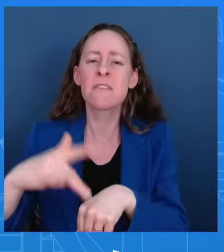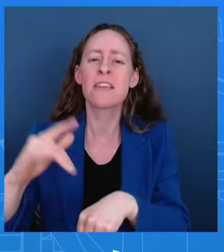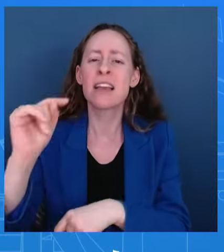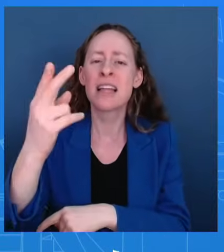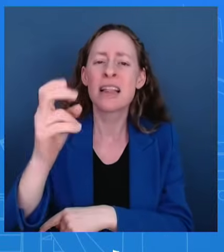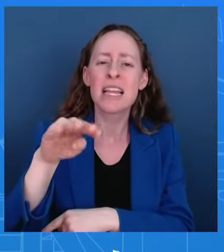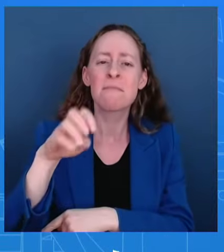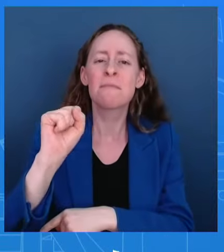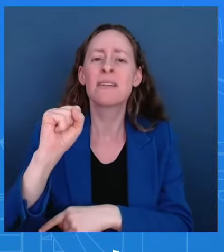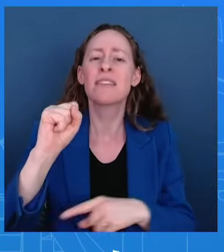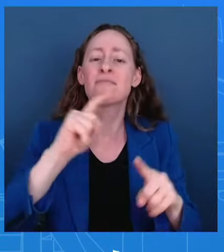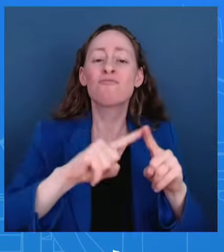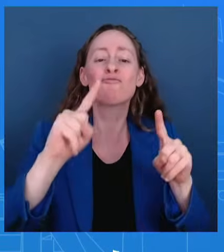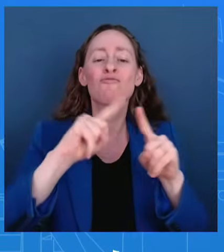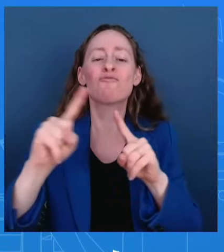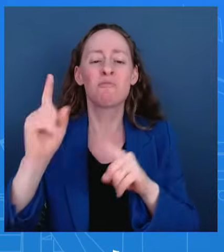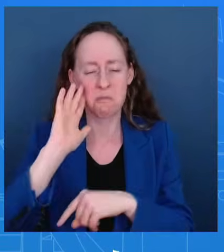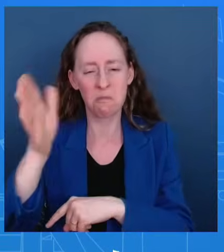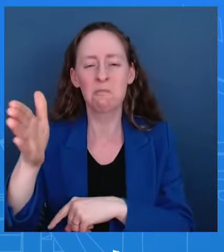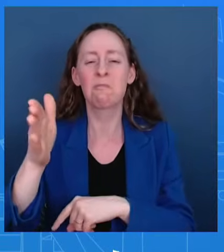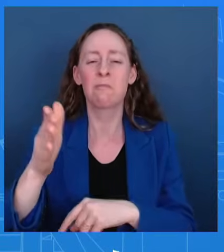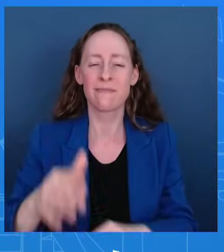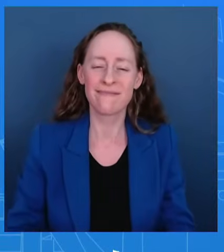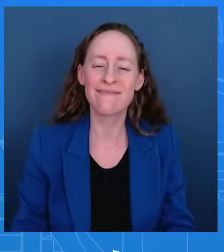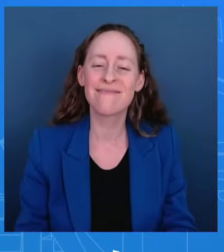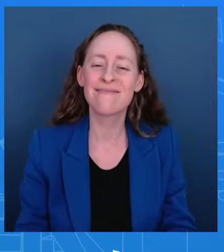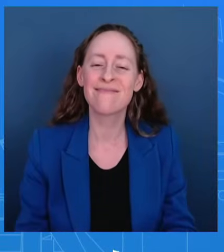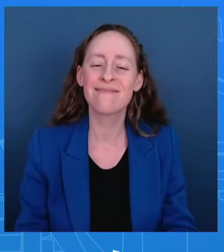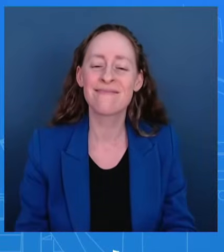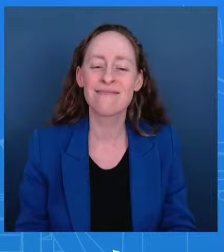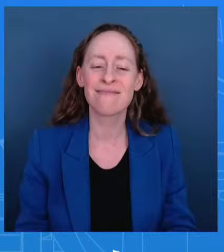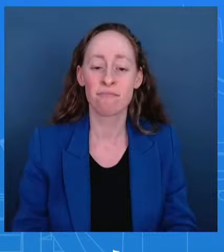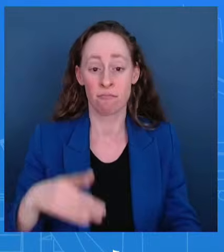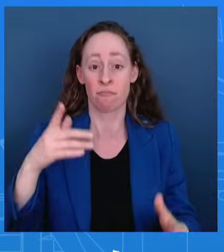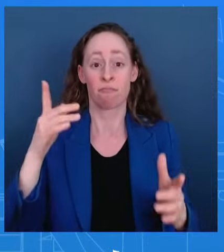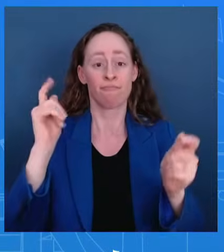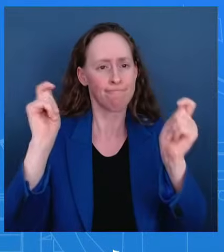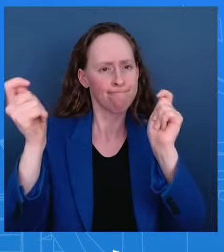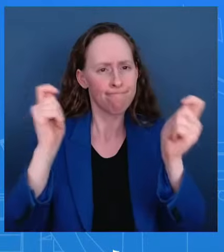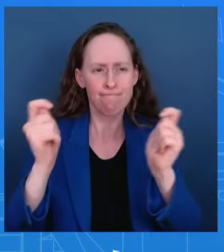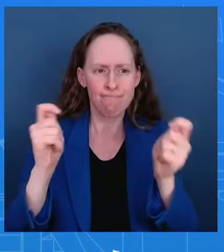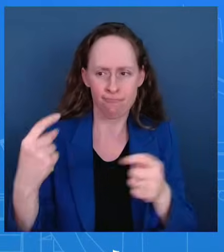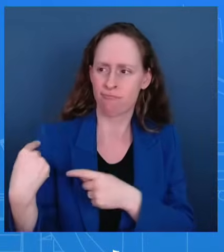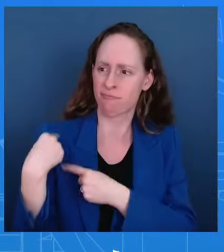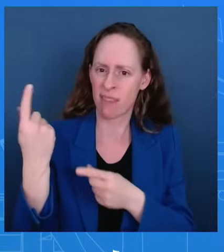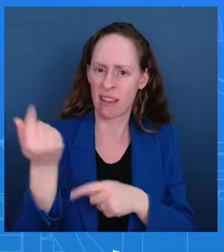He's been working on these remarks for the past couple days, I can assure you, with his senior advisors. He's taking this incredibly seriously.